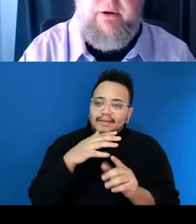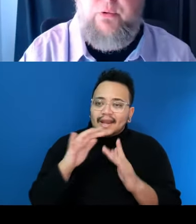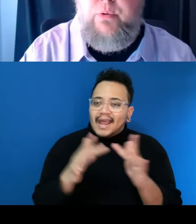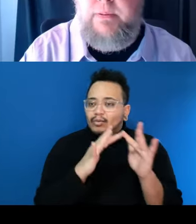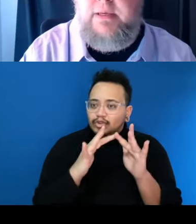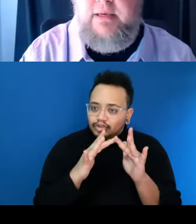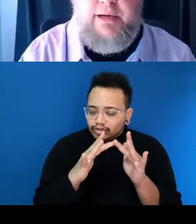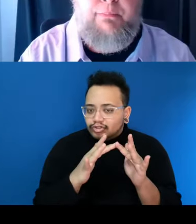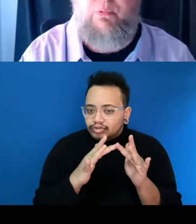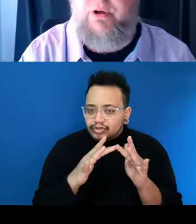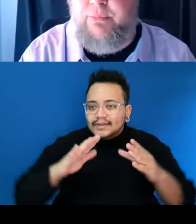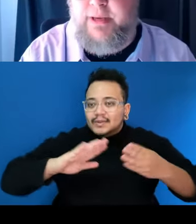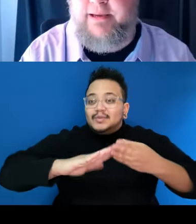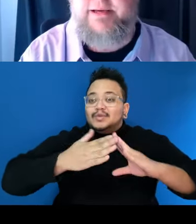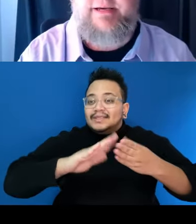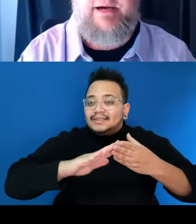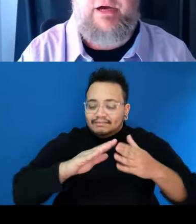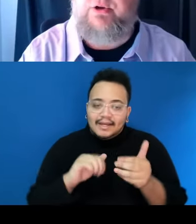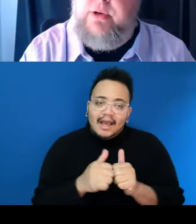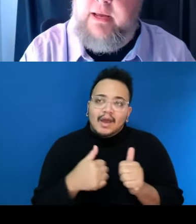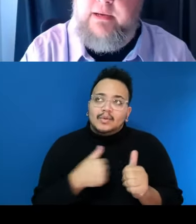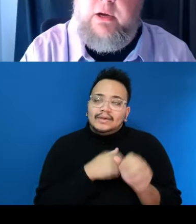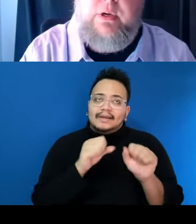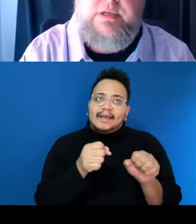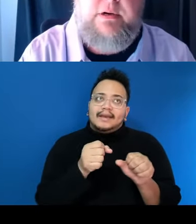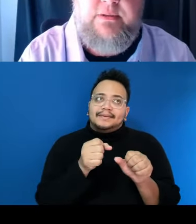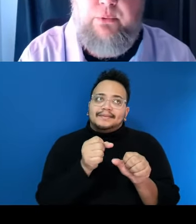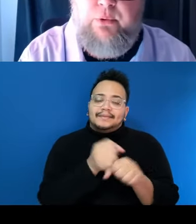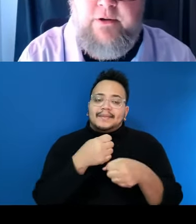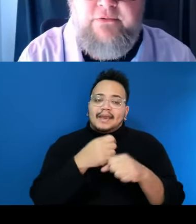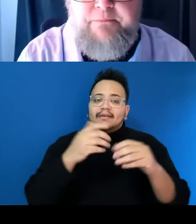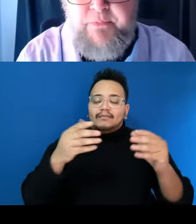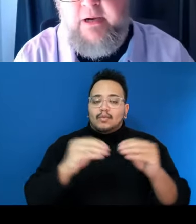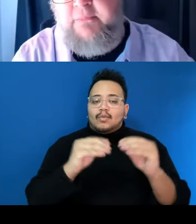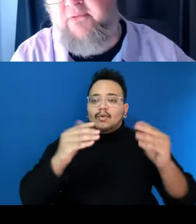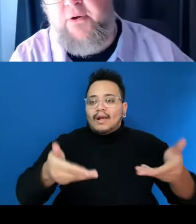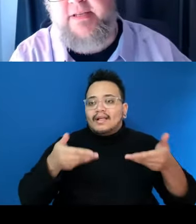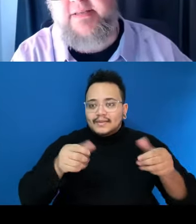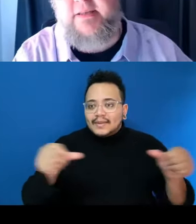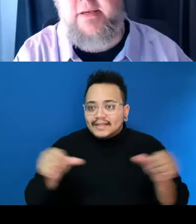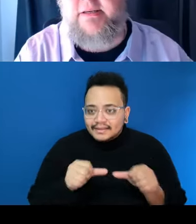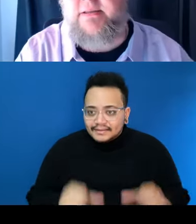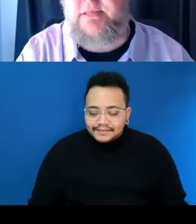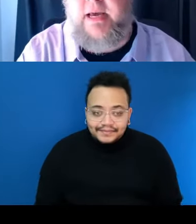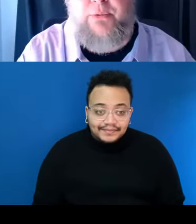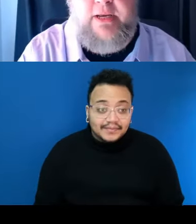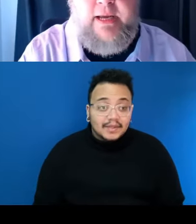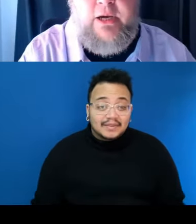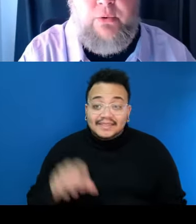how can we be welcoming, creating networks that are supportive? The photo that's on the slide right now